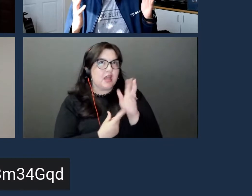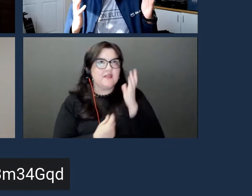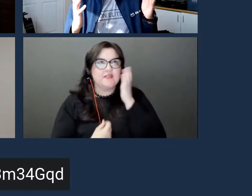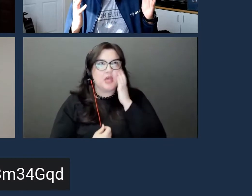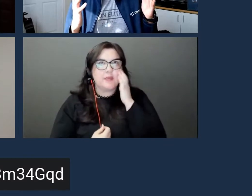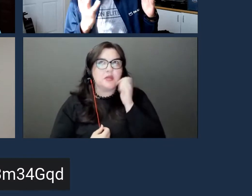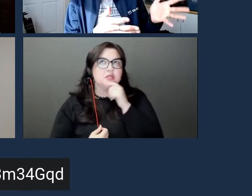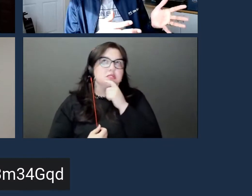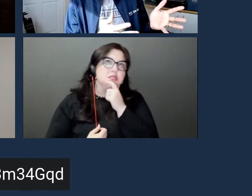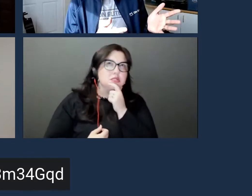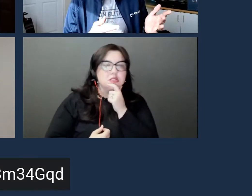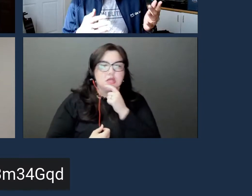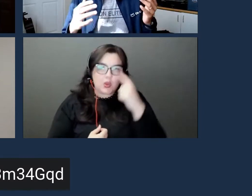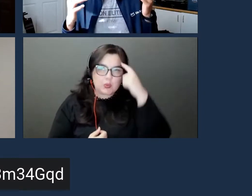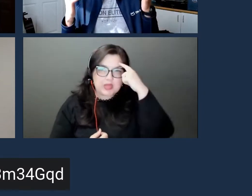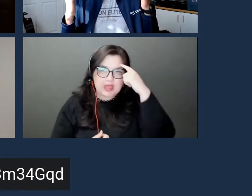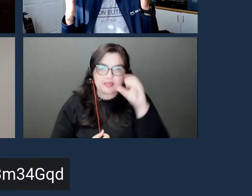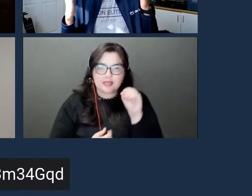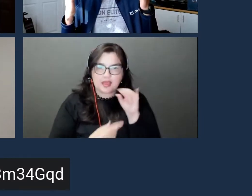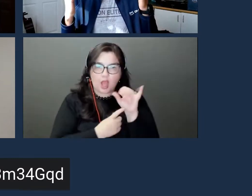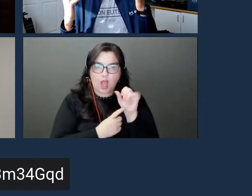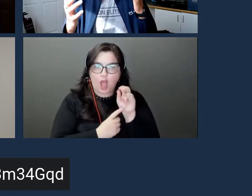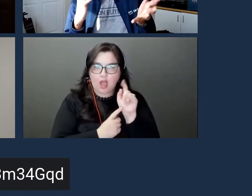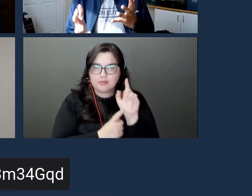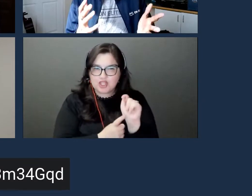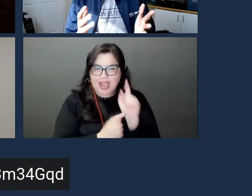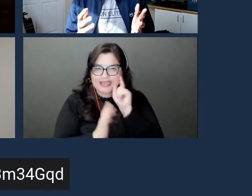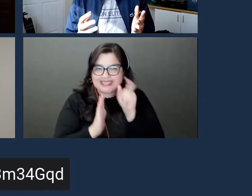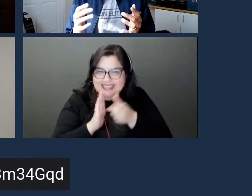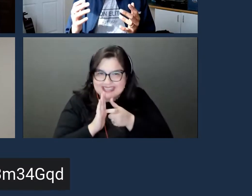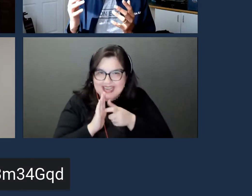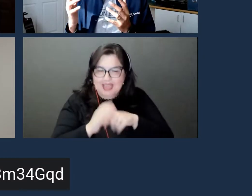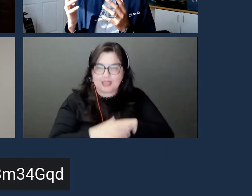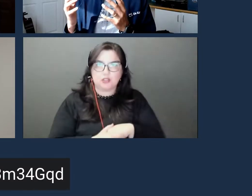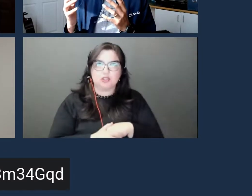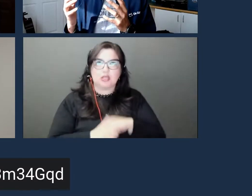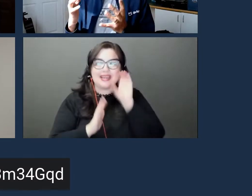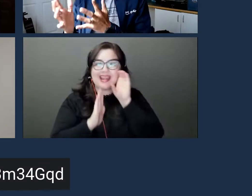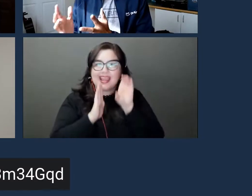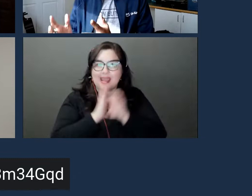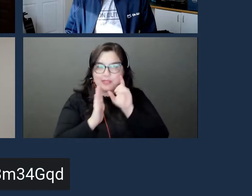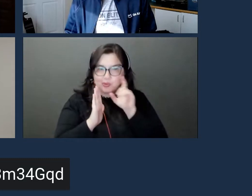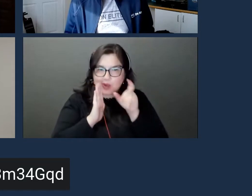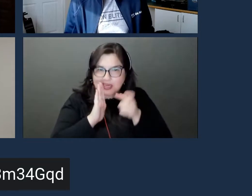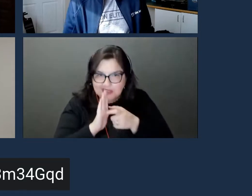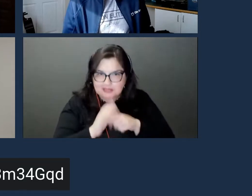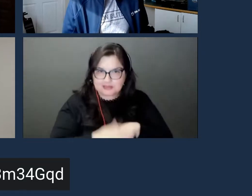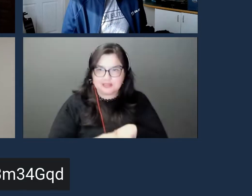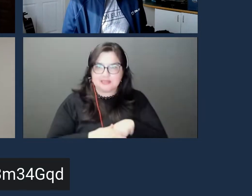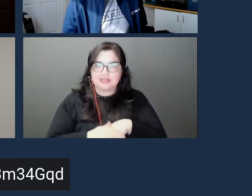we think of like object detection and image recognition and like segmentation and those sorts of things.